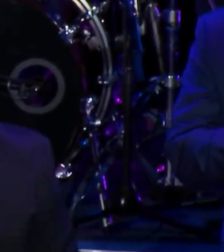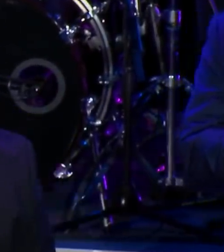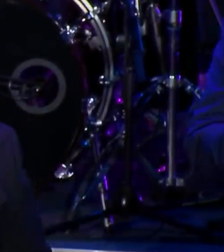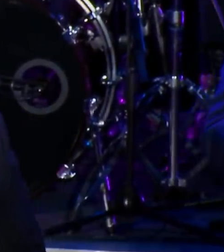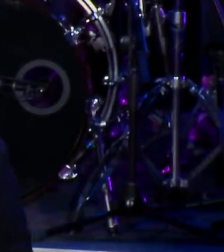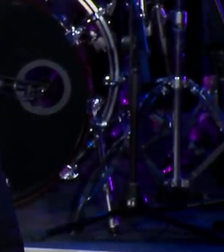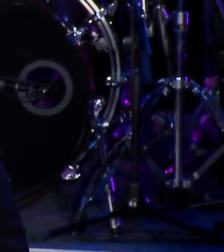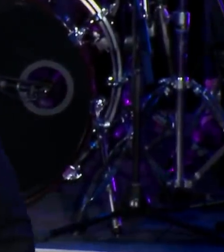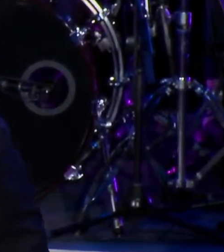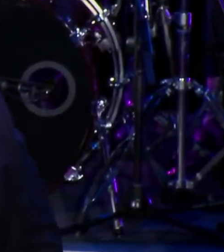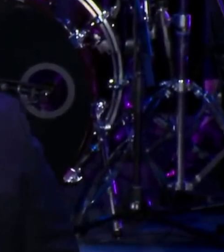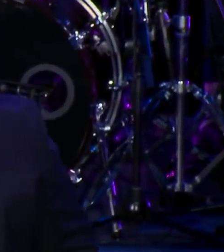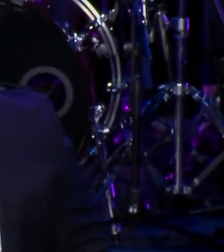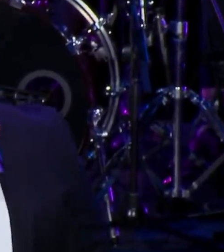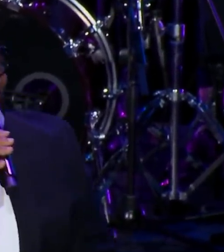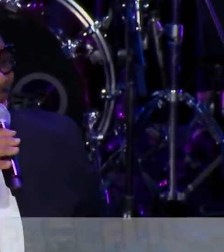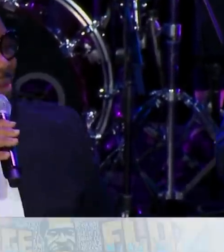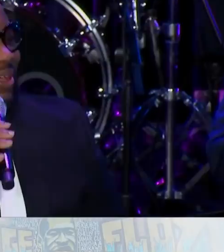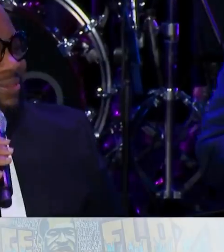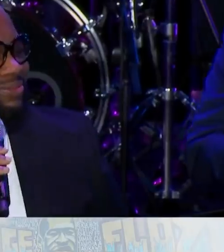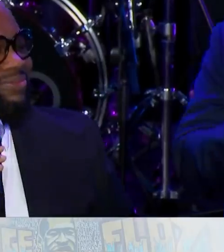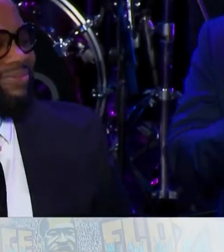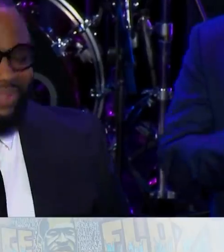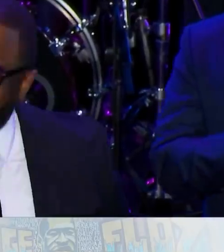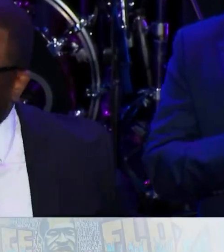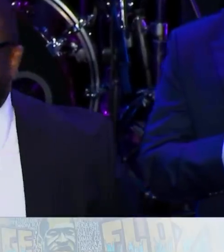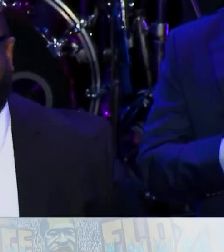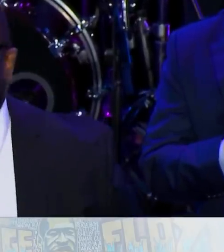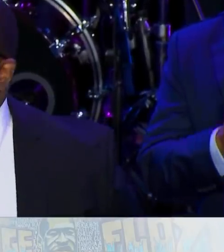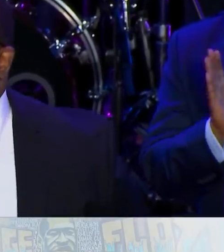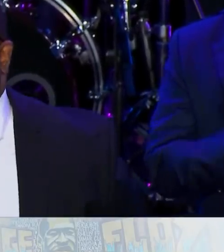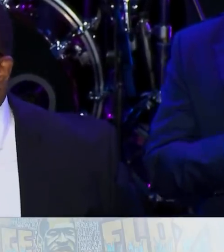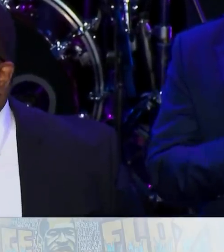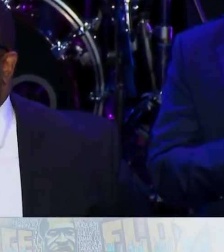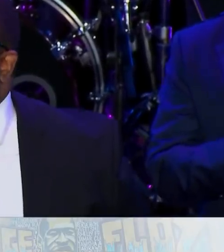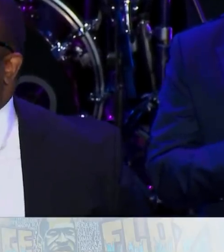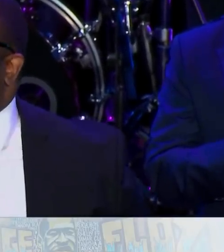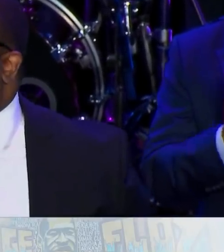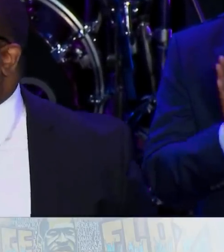TO OUR GOD. LOOK AT YOU BABY AND SING HALLELUJAH.